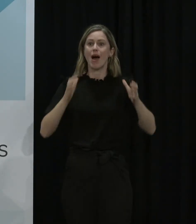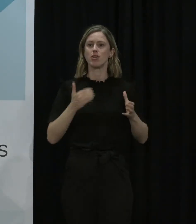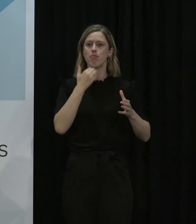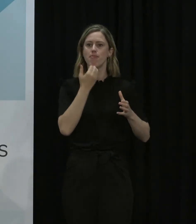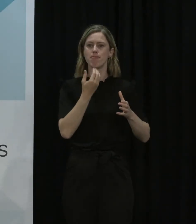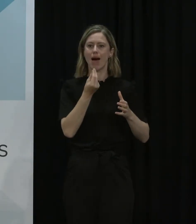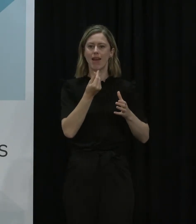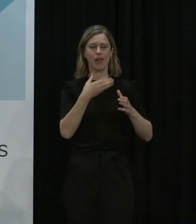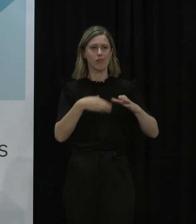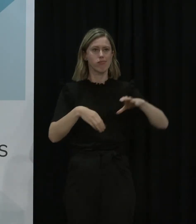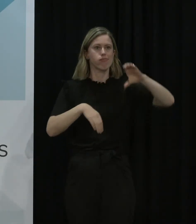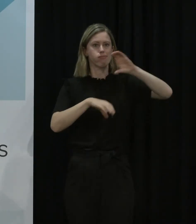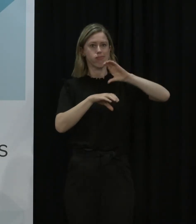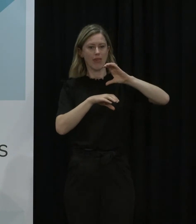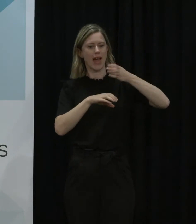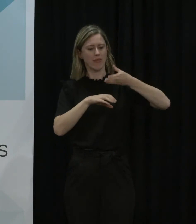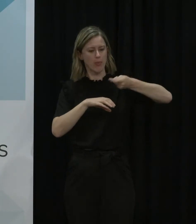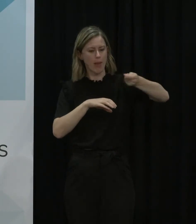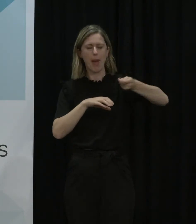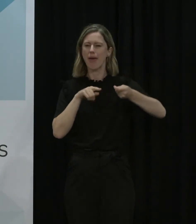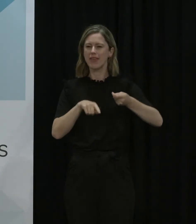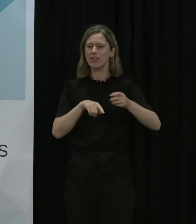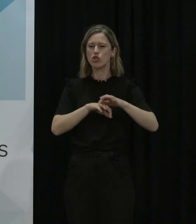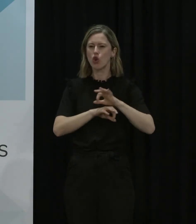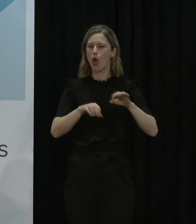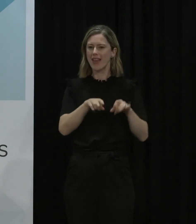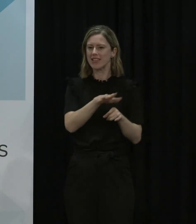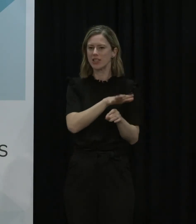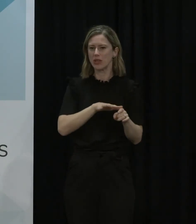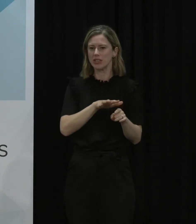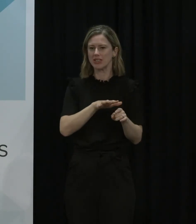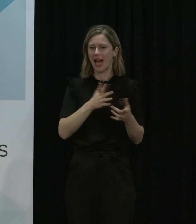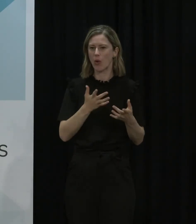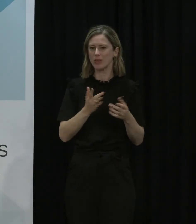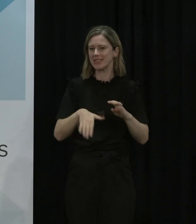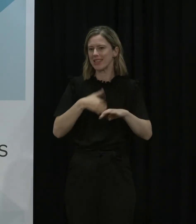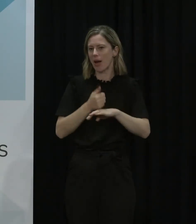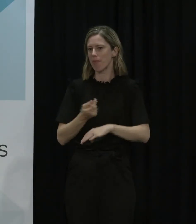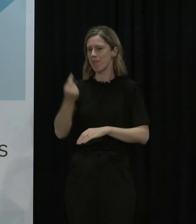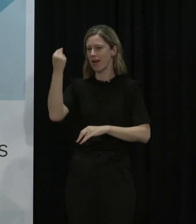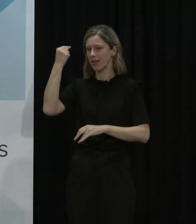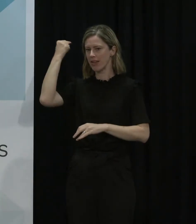overpaid for something in any description they will be entered for the money back. This is not a case of